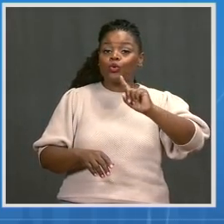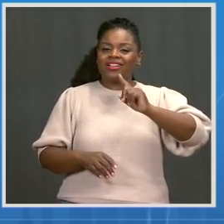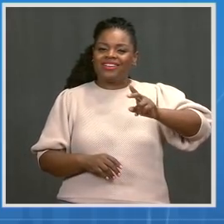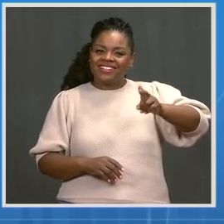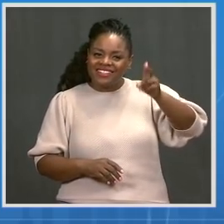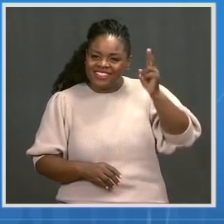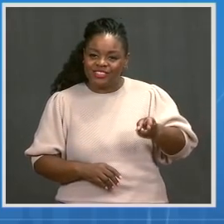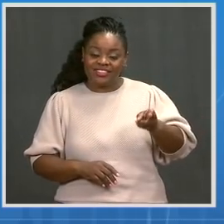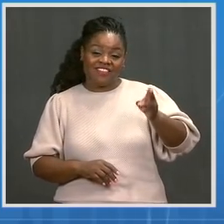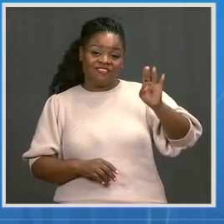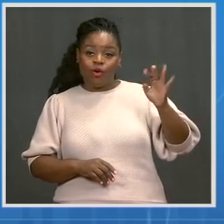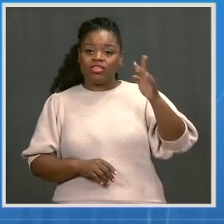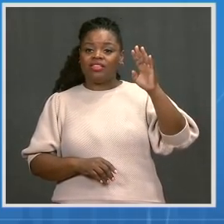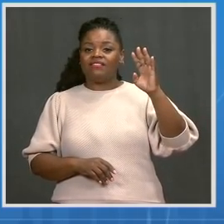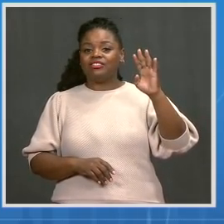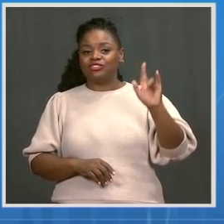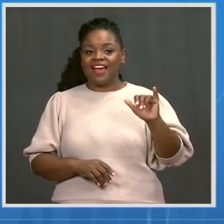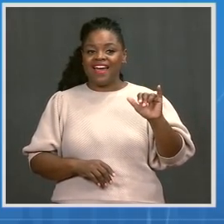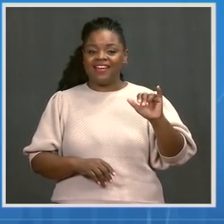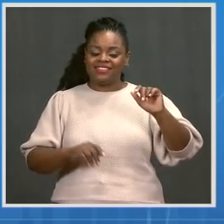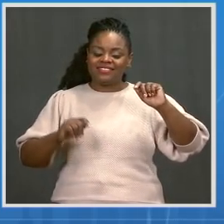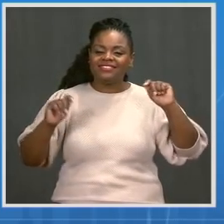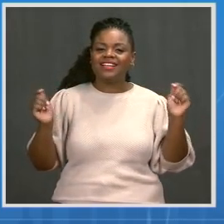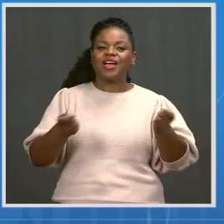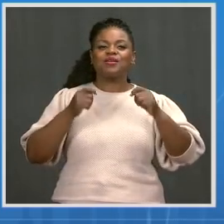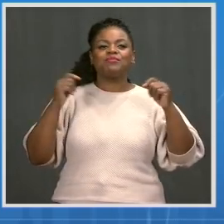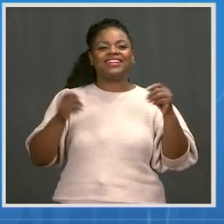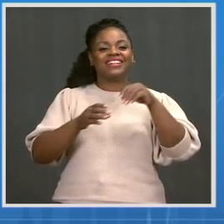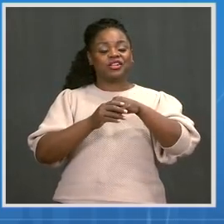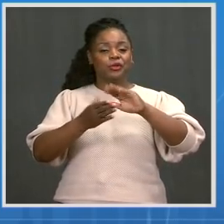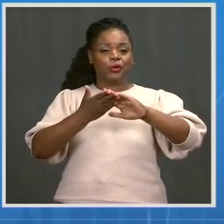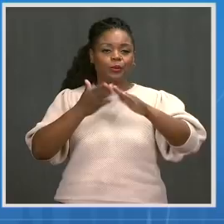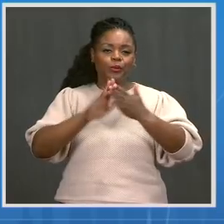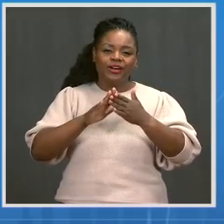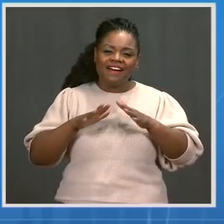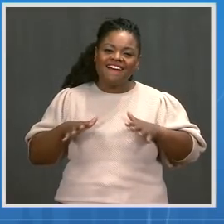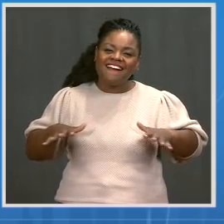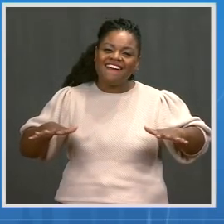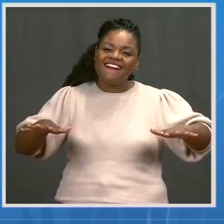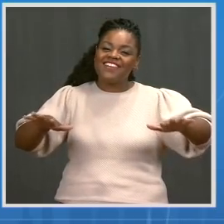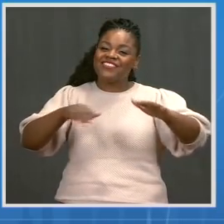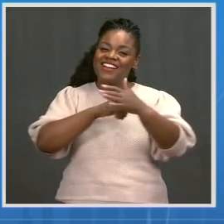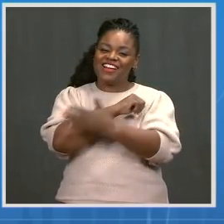with large celebrations planned in communities across the country. Here at the White House,